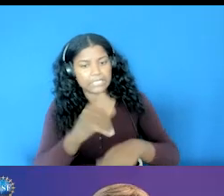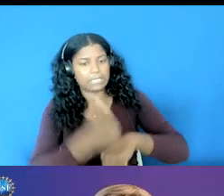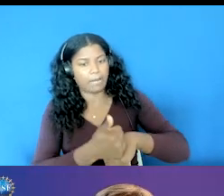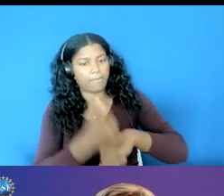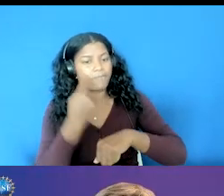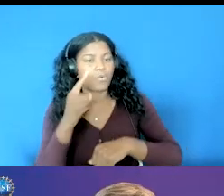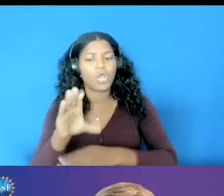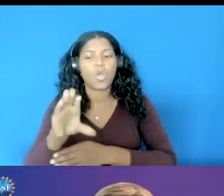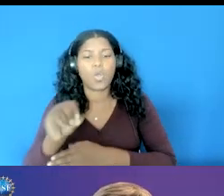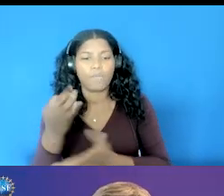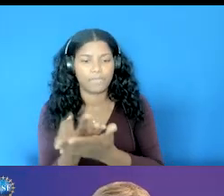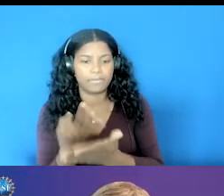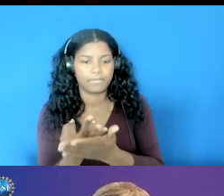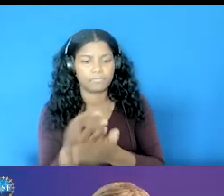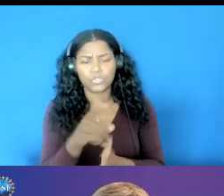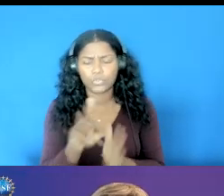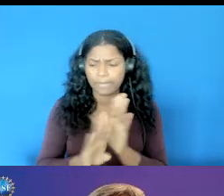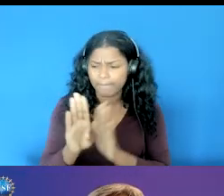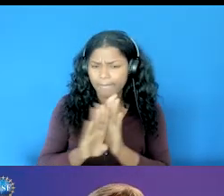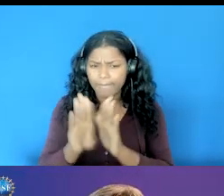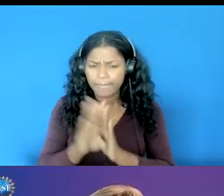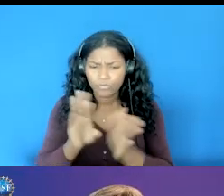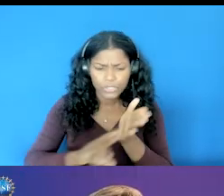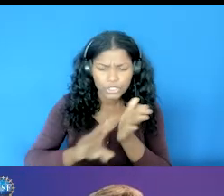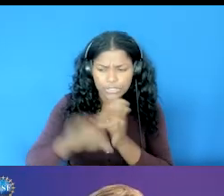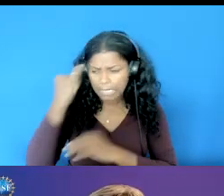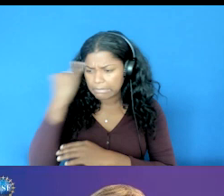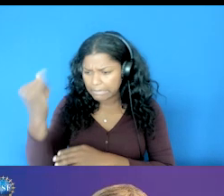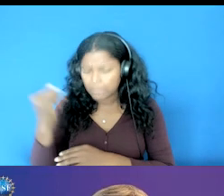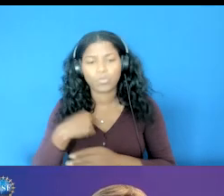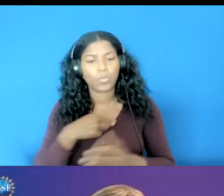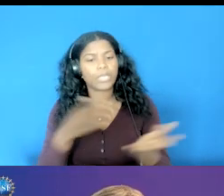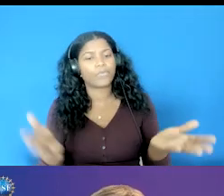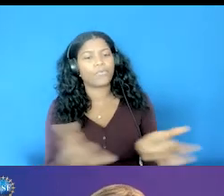So as you develop your research idea we encourage you to contact a program director.